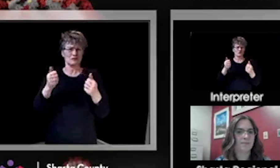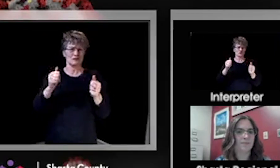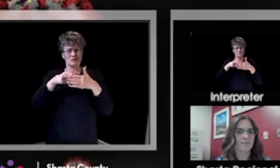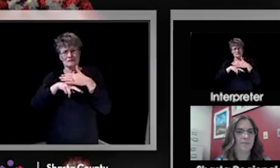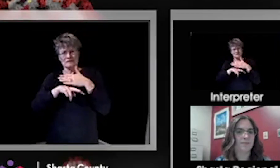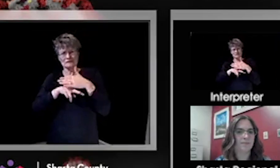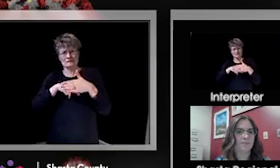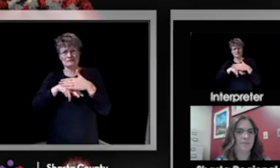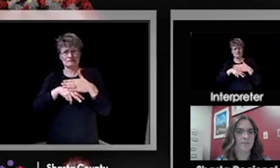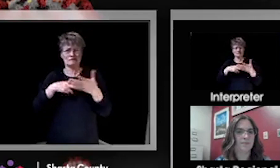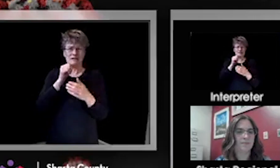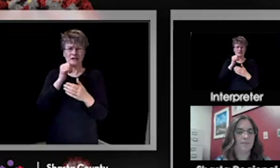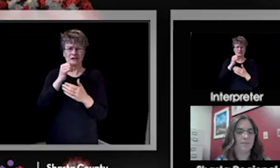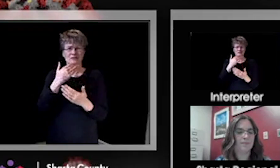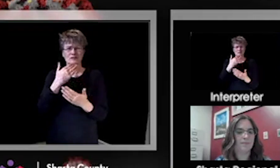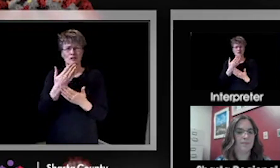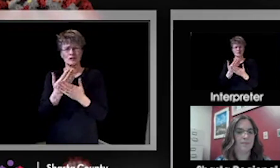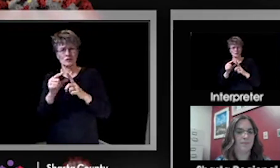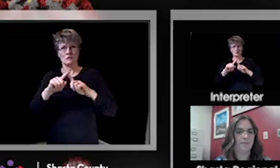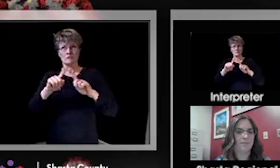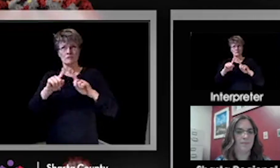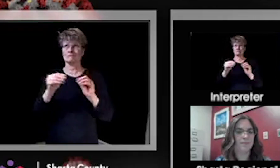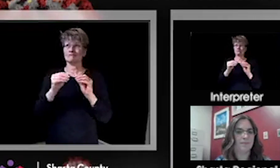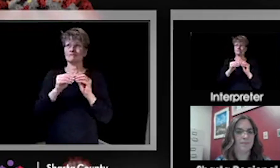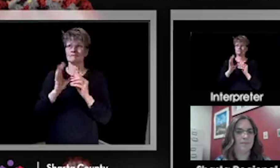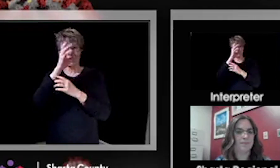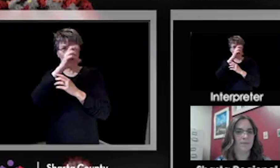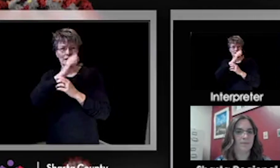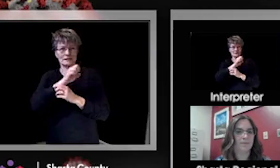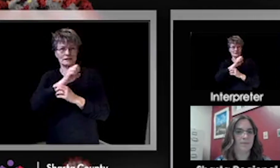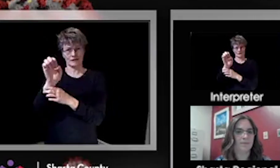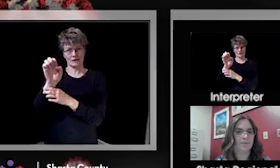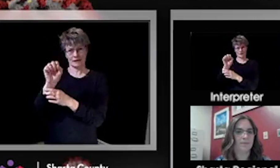the number of hospitalizations we’re going to have in the future. And this is very important